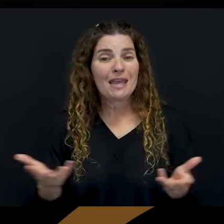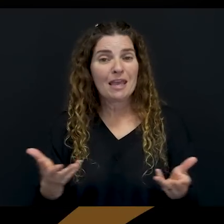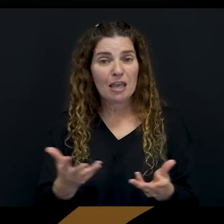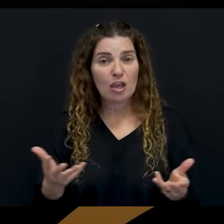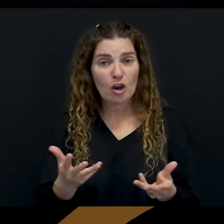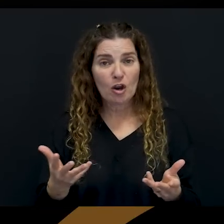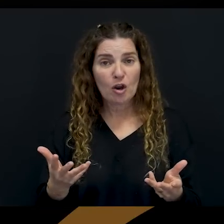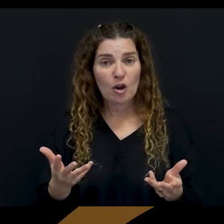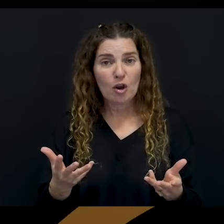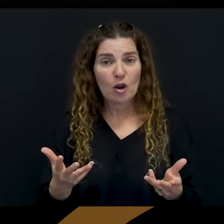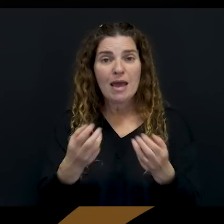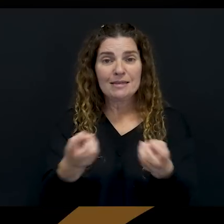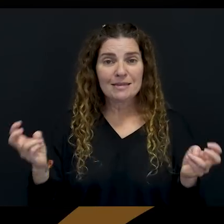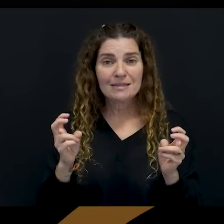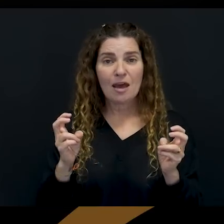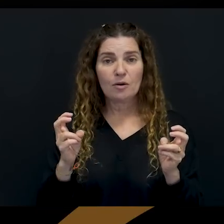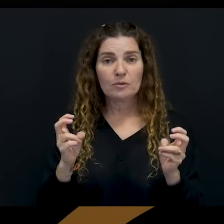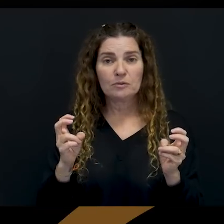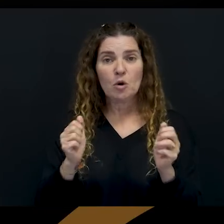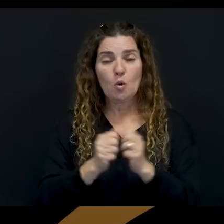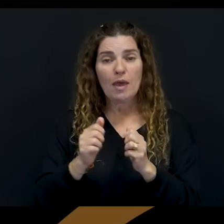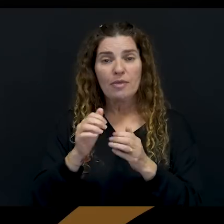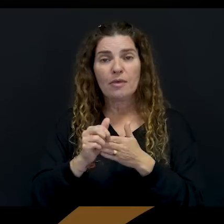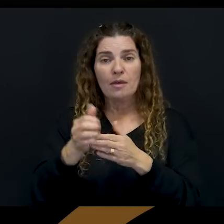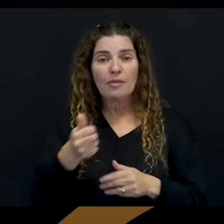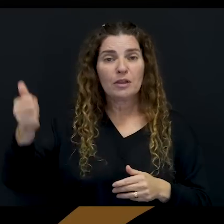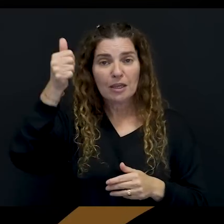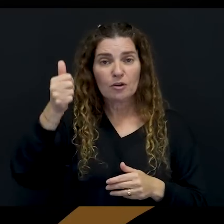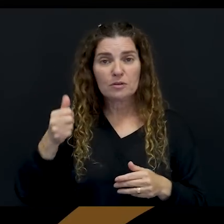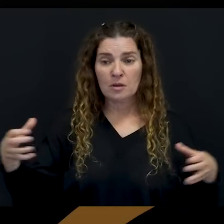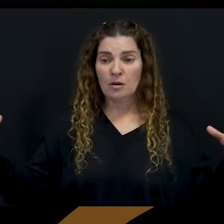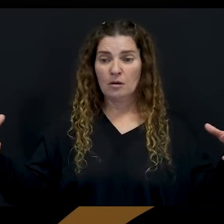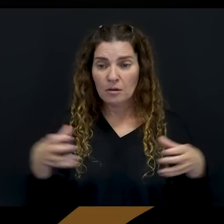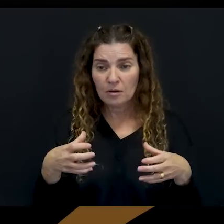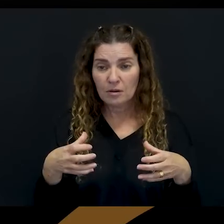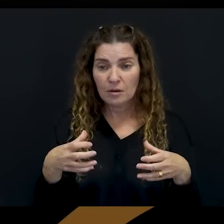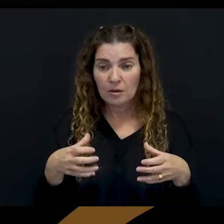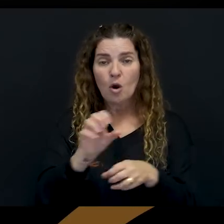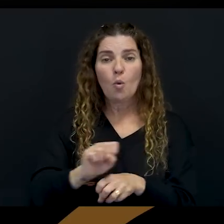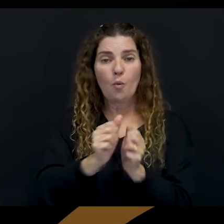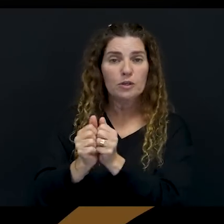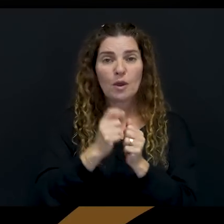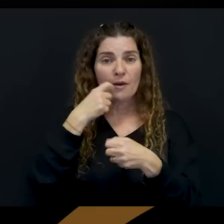We know that we're able to work with a leader to create positive change in our workplaces and with our brands.